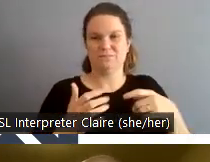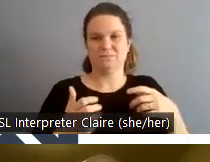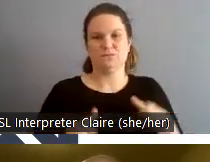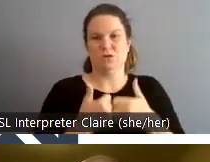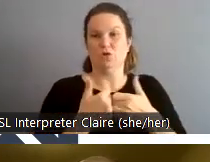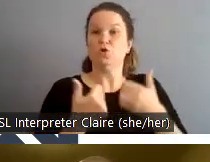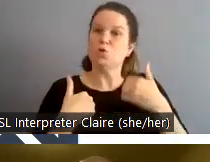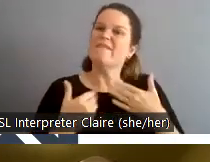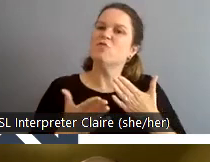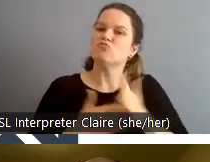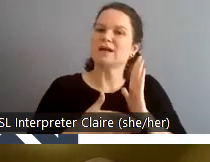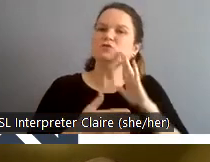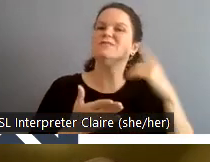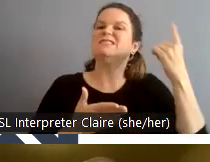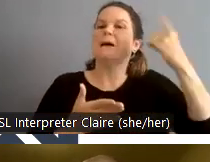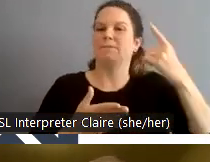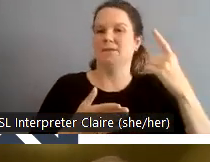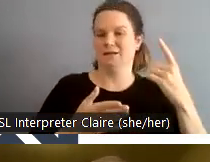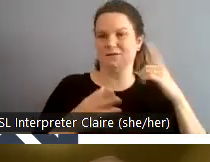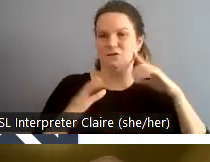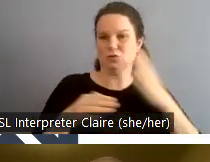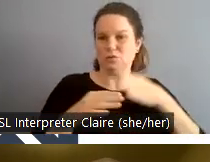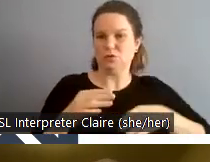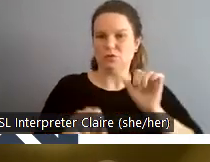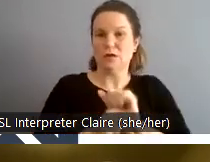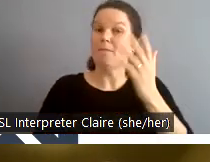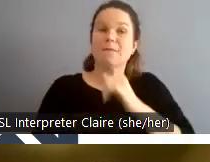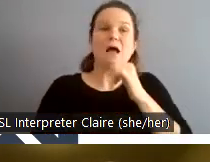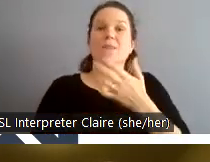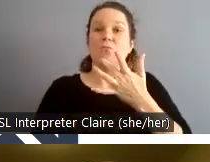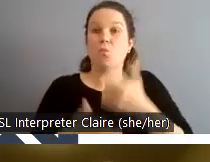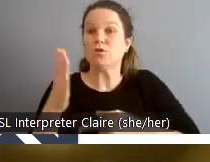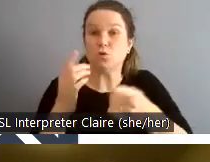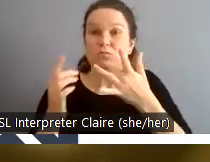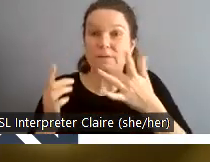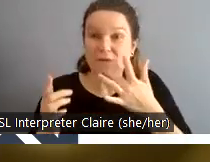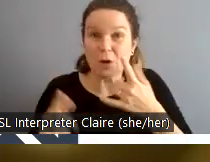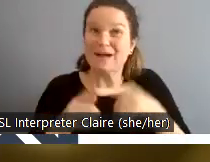job done. It may not be your preferred accommodation, but if we can find some